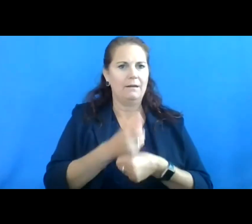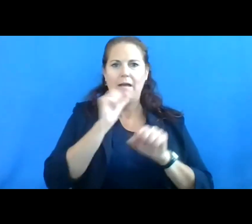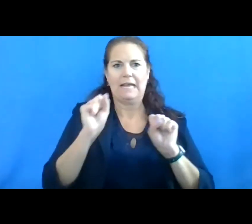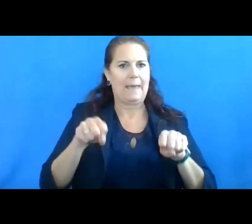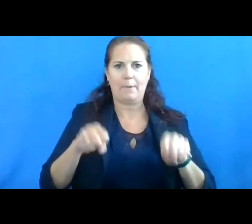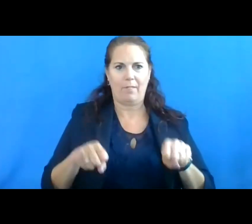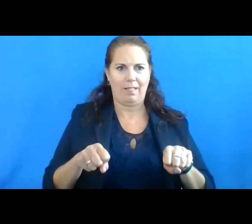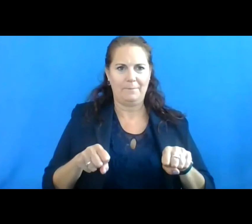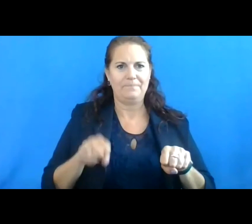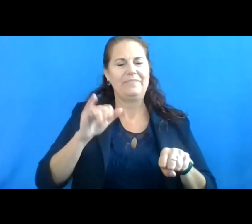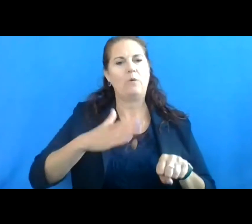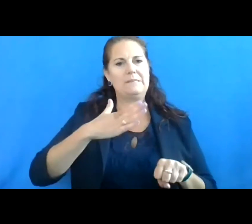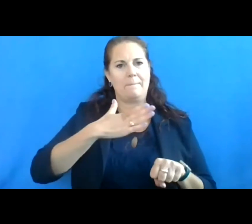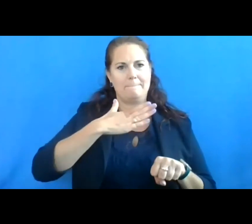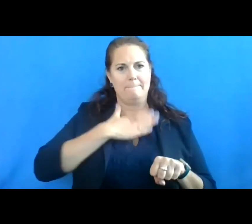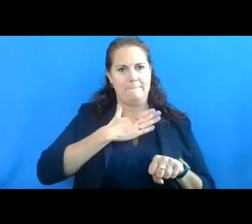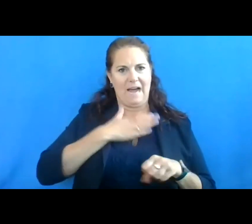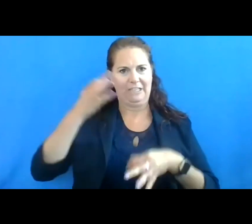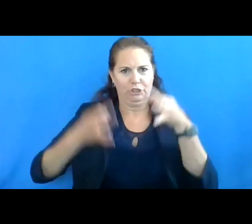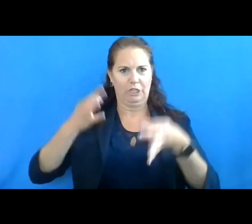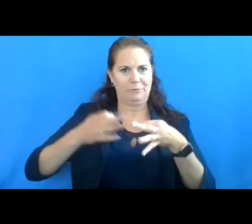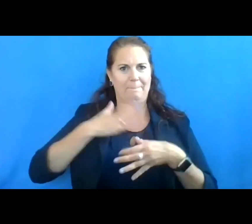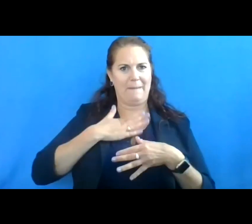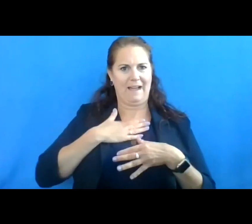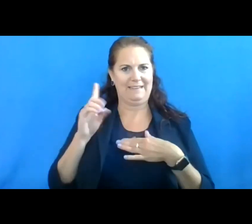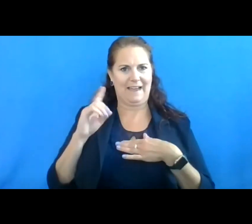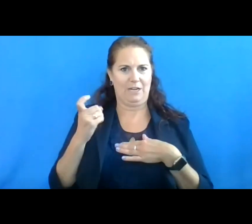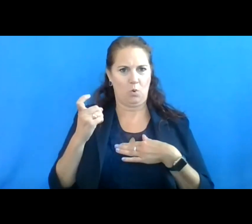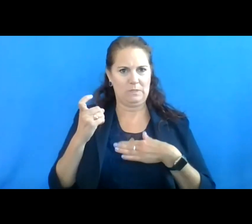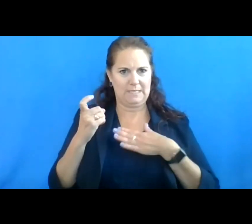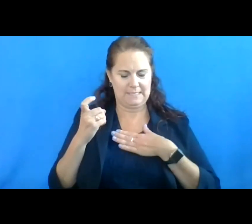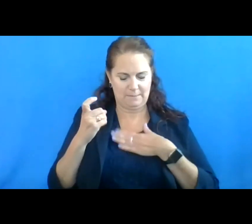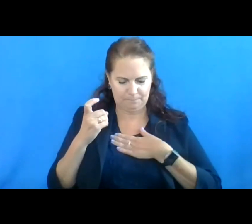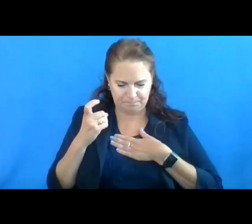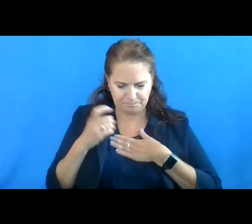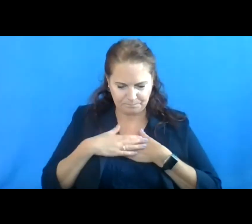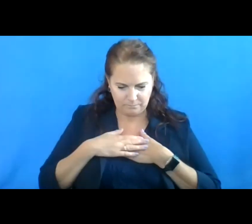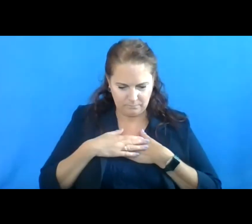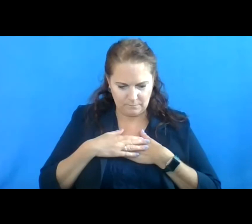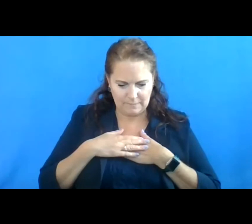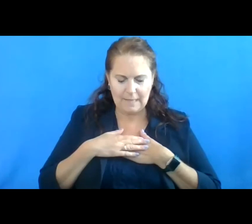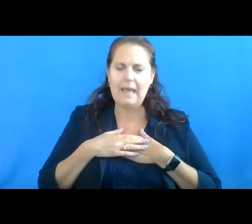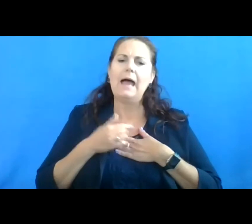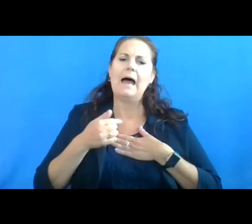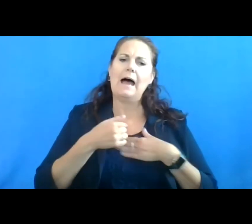That would be the judgement or the diagnosis. I contact the psychiatrist.